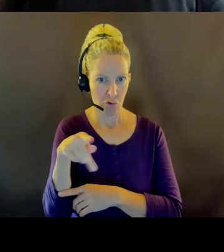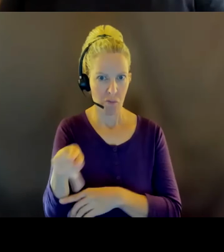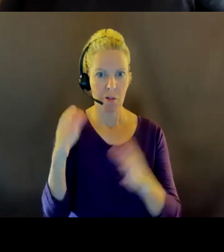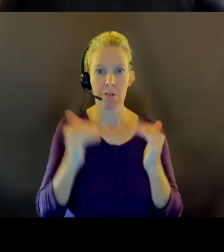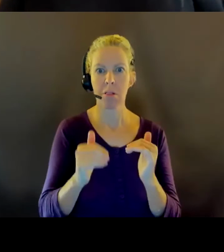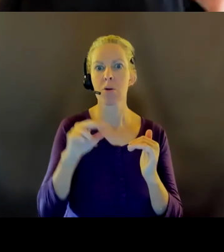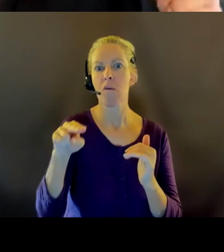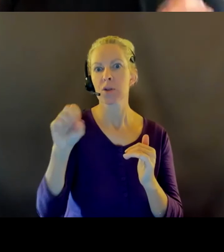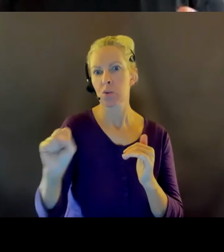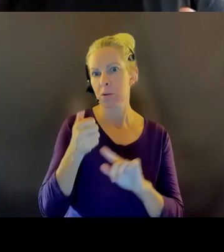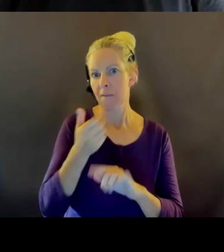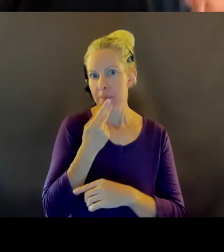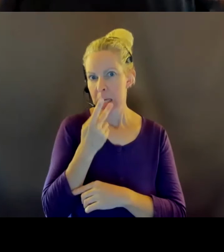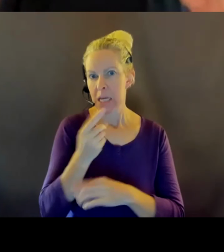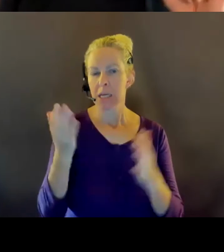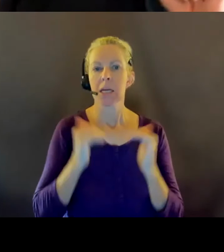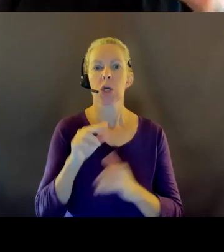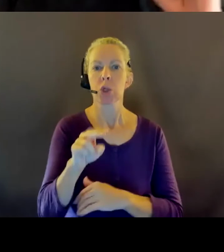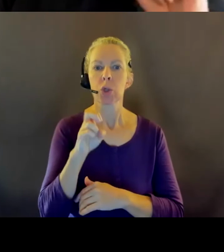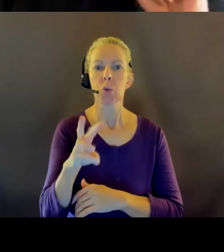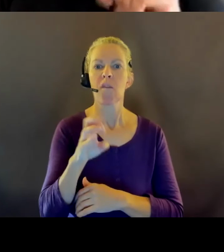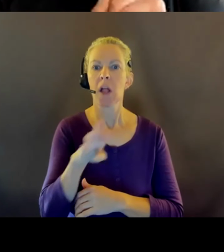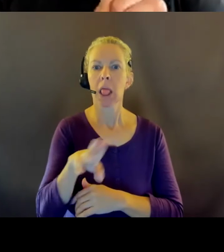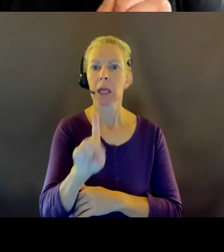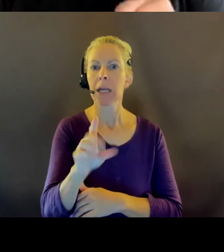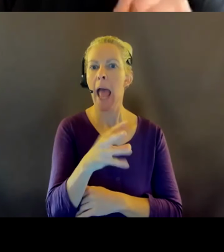I studied hard for the test. I studied really, really well.